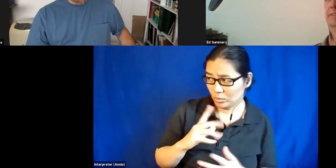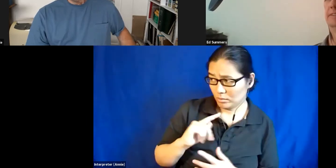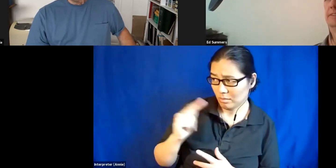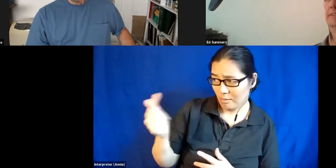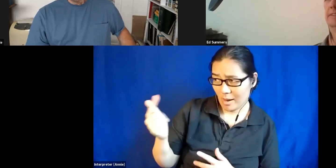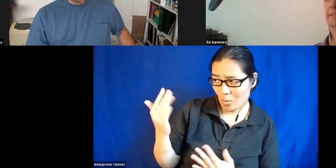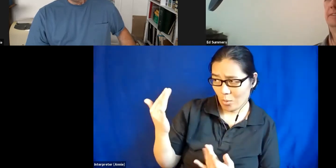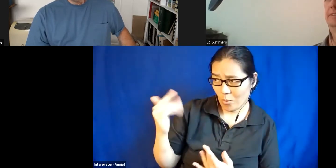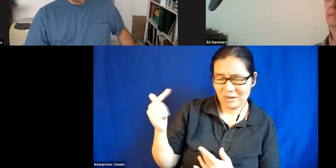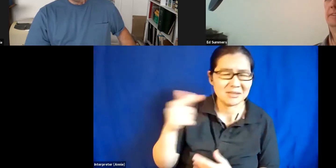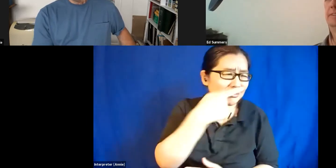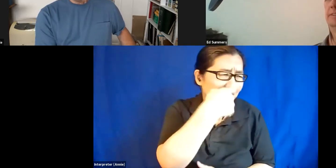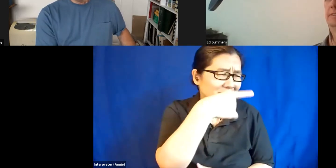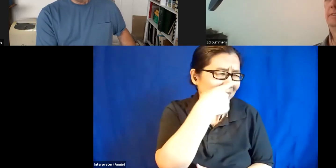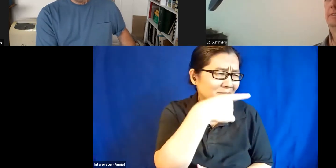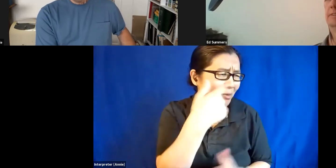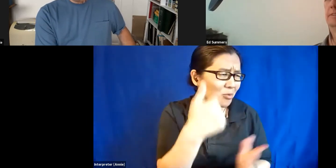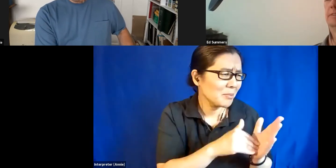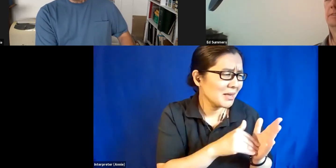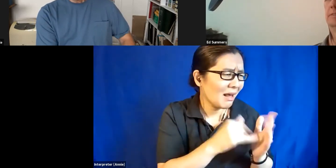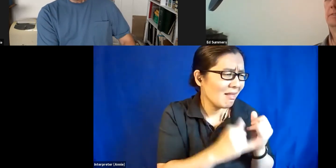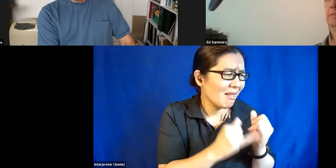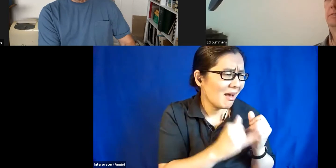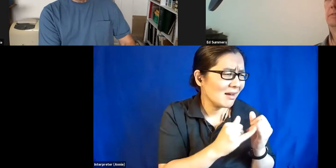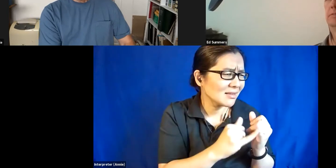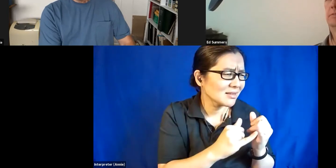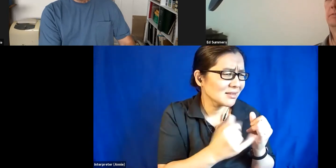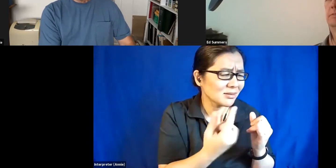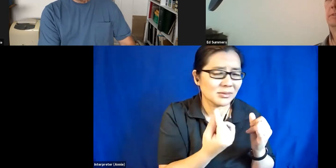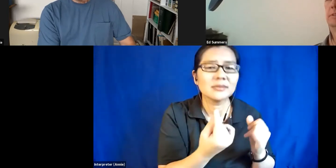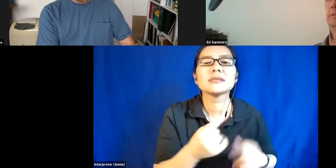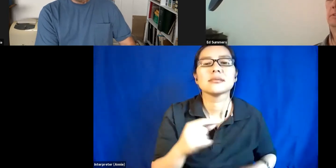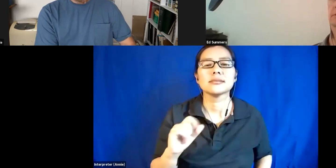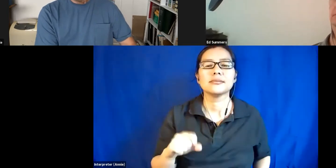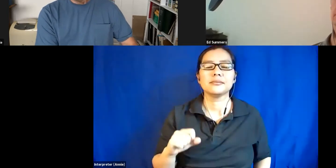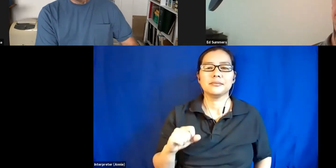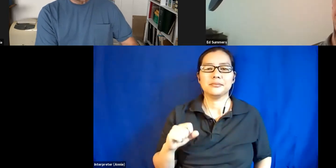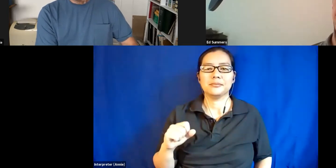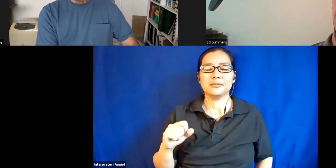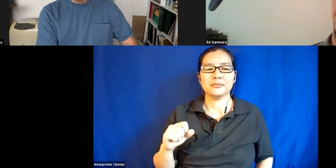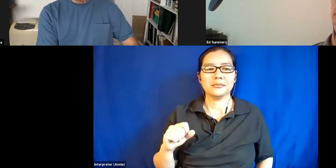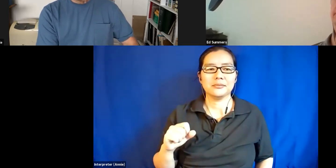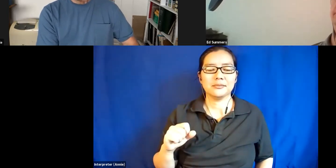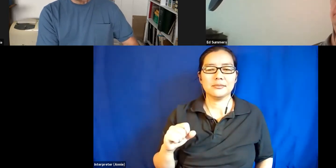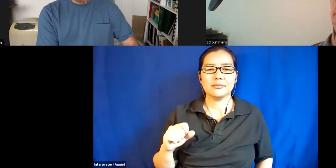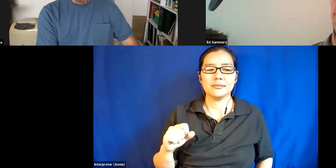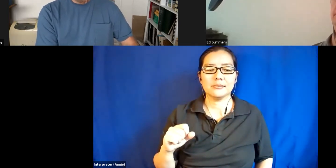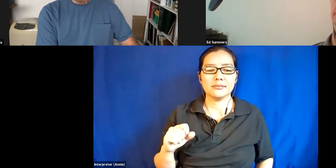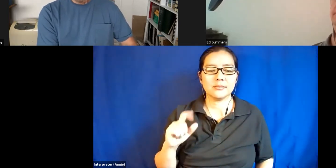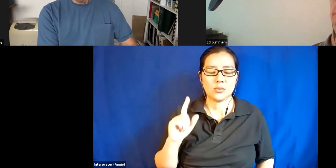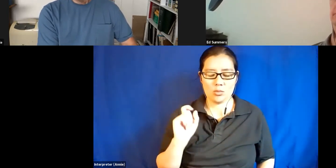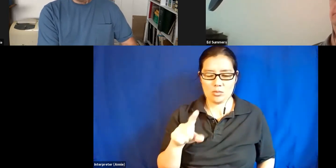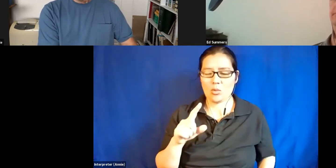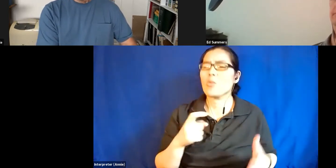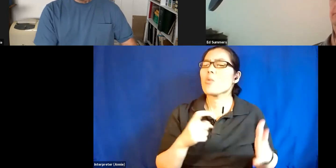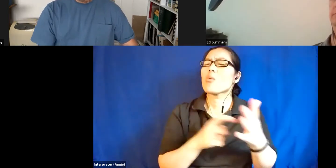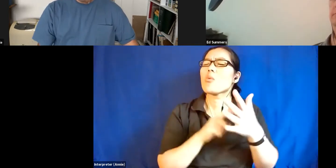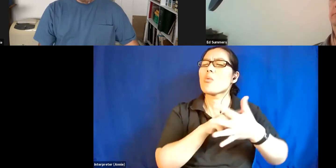Sile O'Modhrain: Could you repeat the last? >>>: The question is what are the requirements for a comic to be